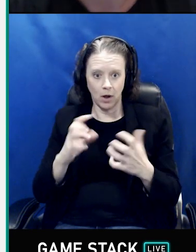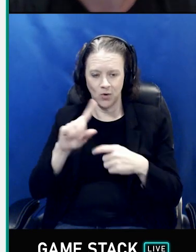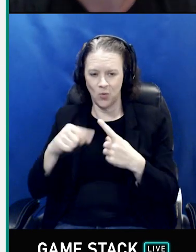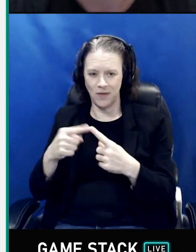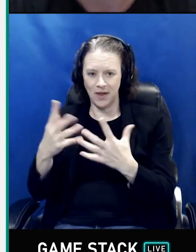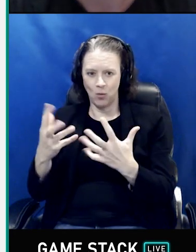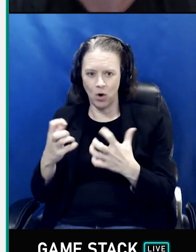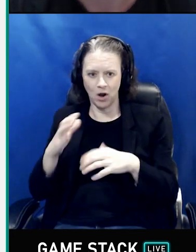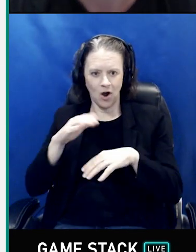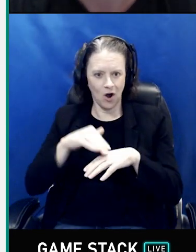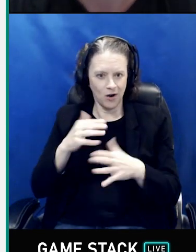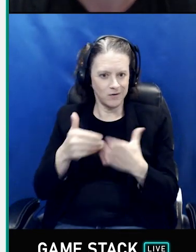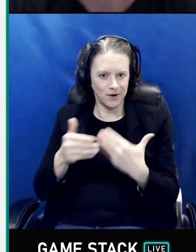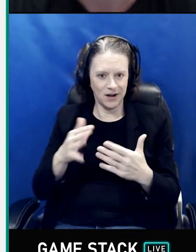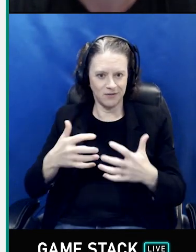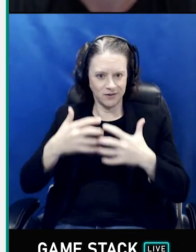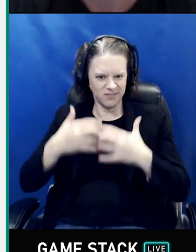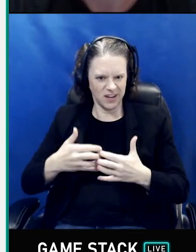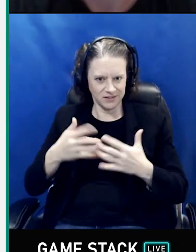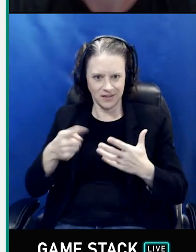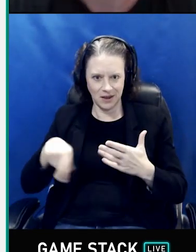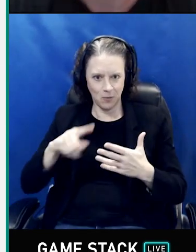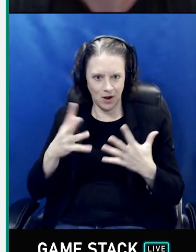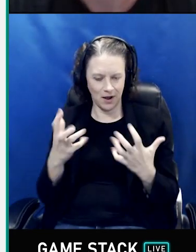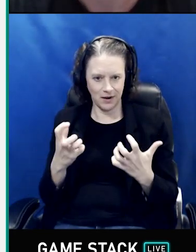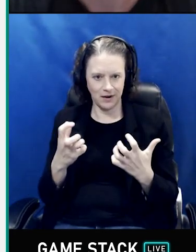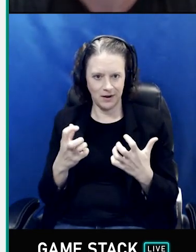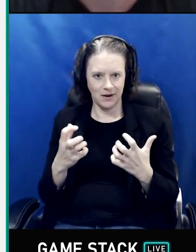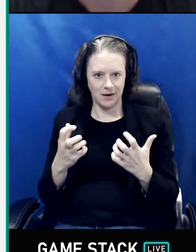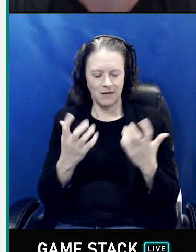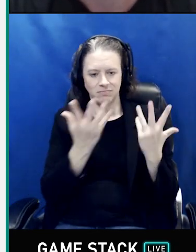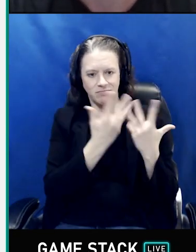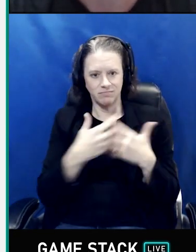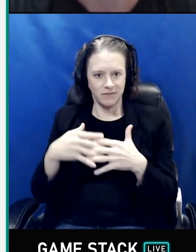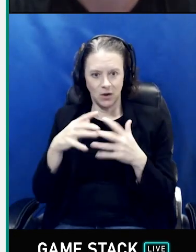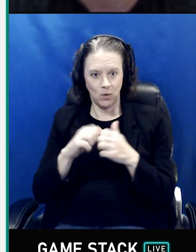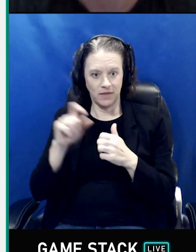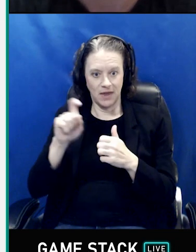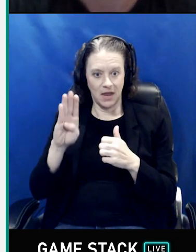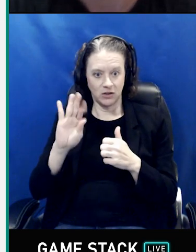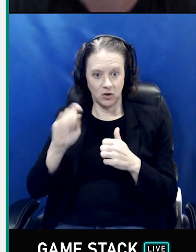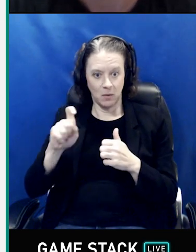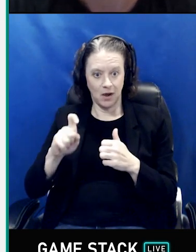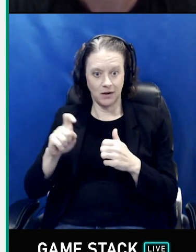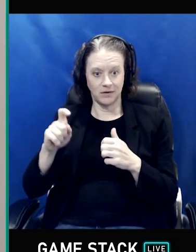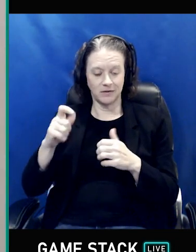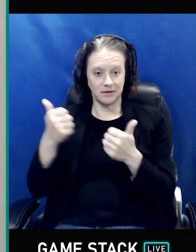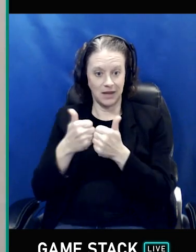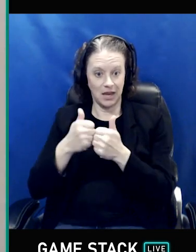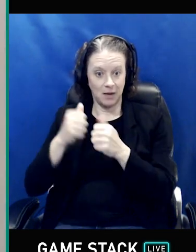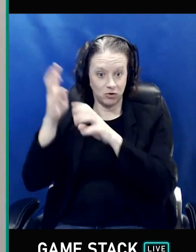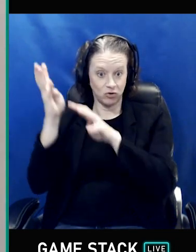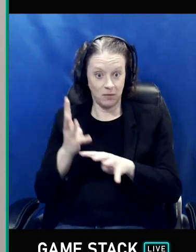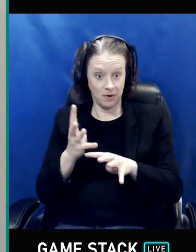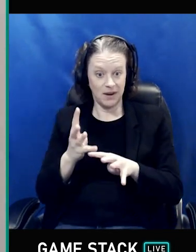optimization with Xbox Game Streaming is the way to make that dream a reality. The future of gaming won't be